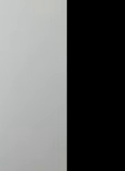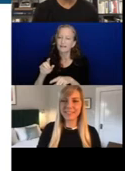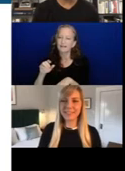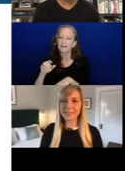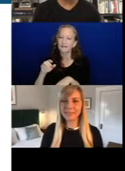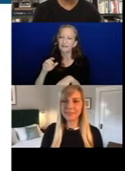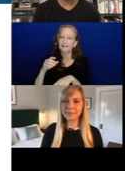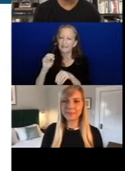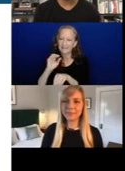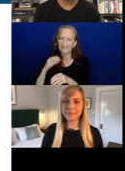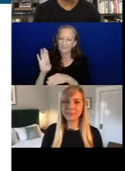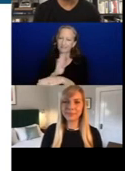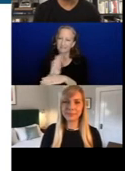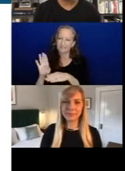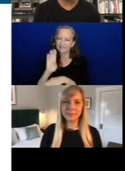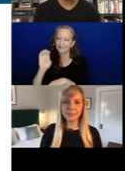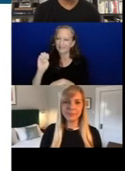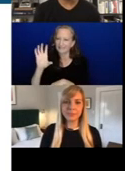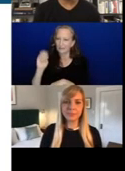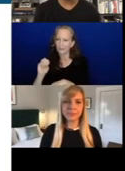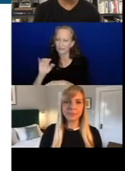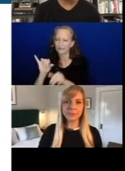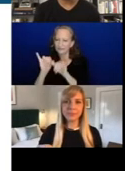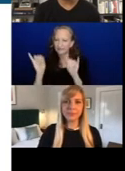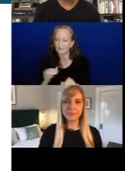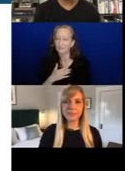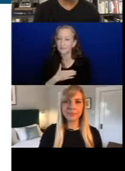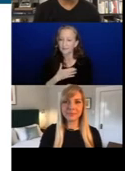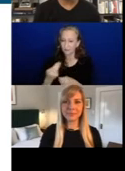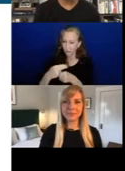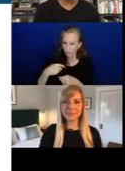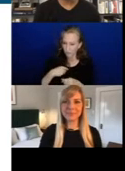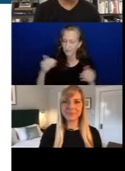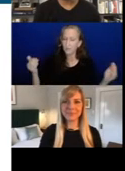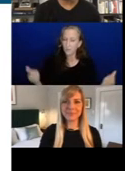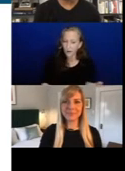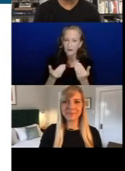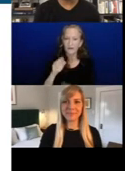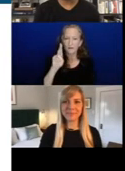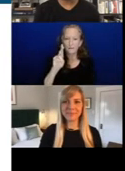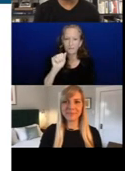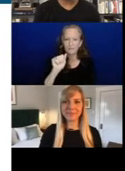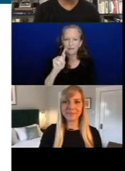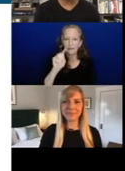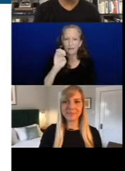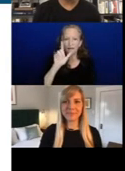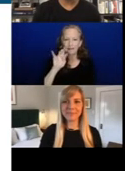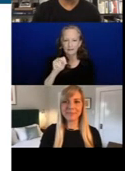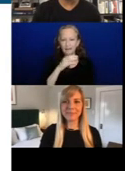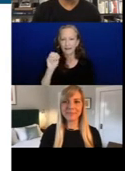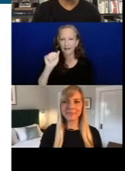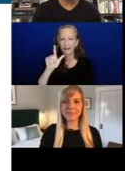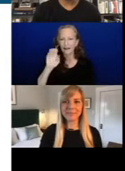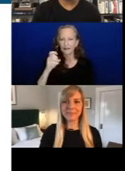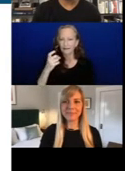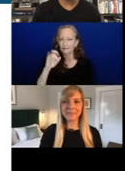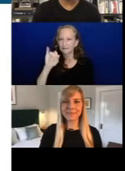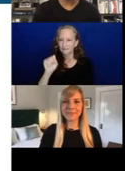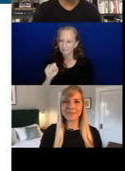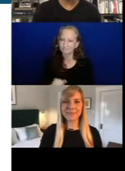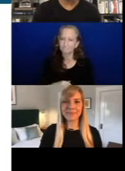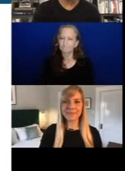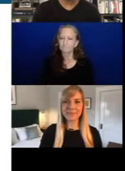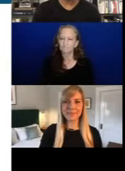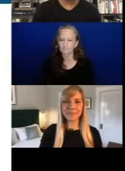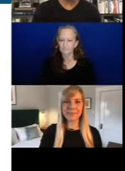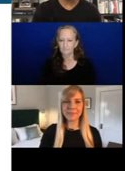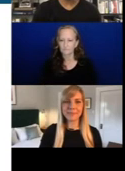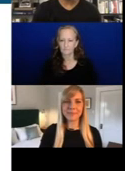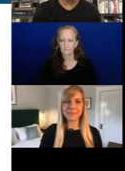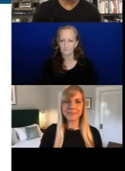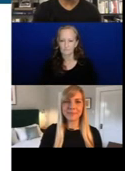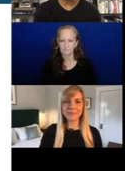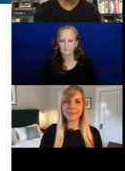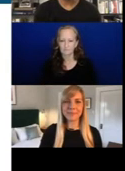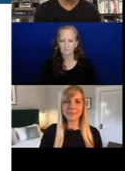Please join me in welcoming Katelin and Alexis to the stage and we'll be talking about leadership during COVID 19.